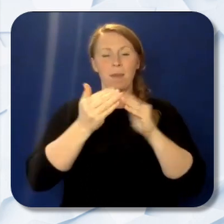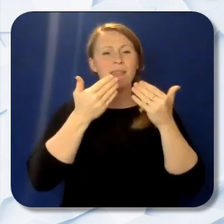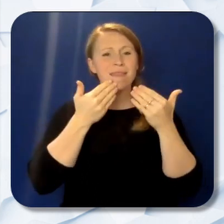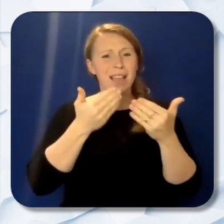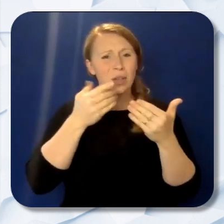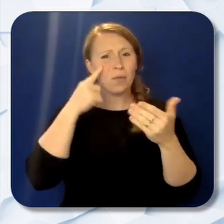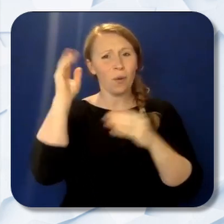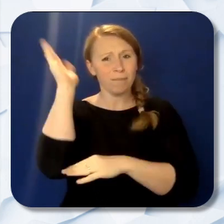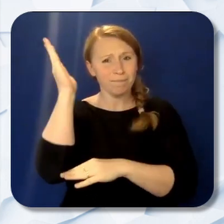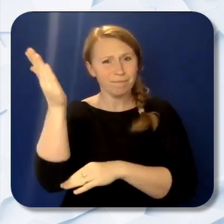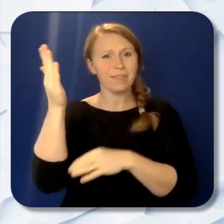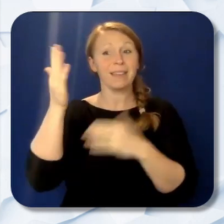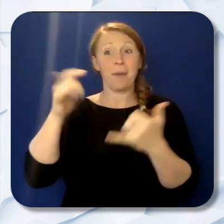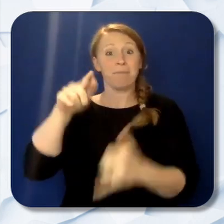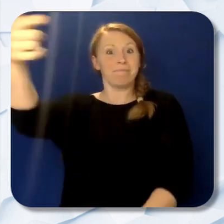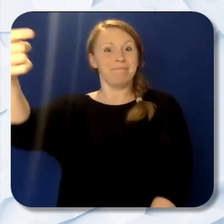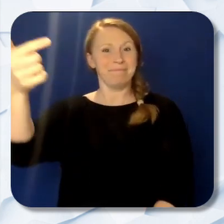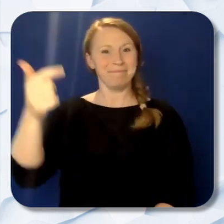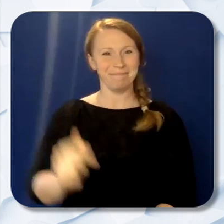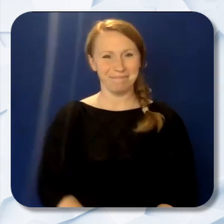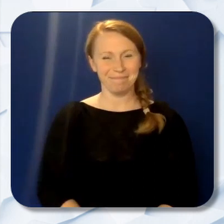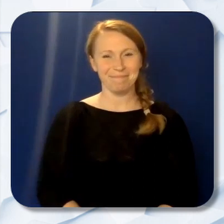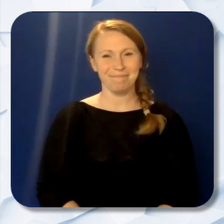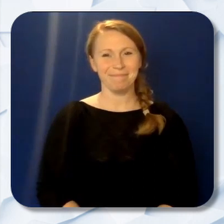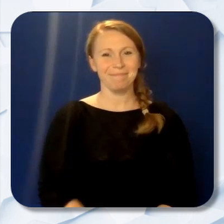Superintendent Guillen back to you. Thank you so much, Superintendent Thurmond. Thank